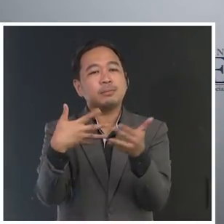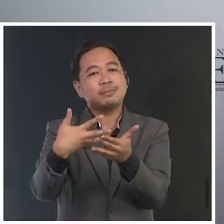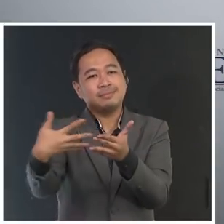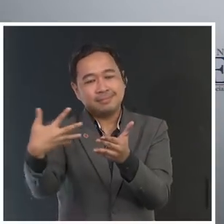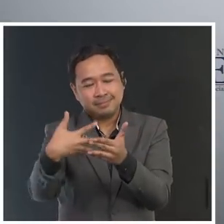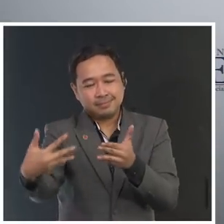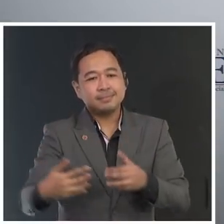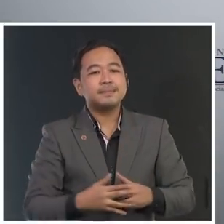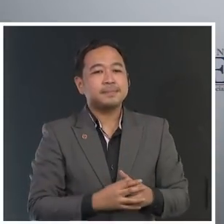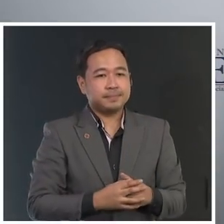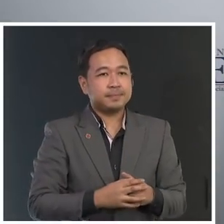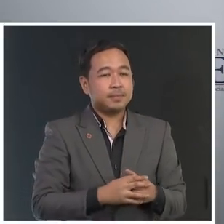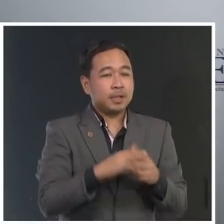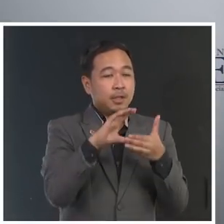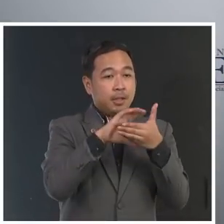Education has had throughout the world.